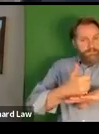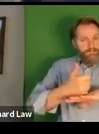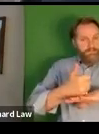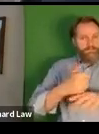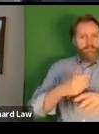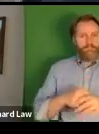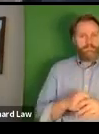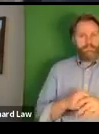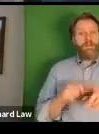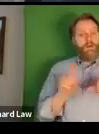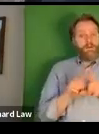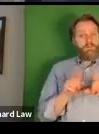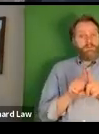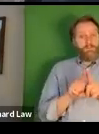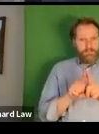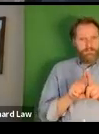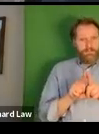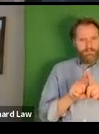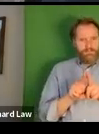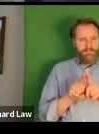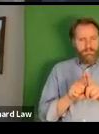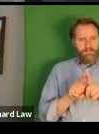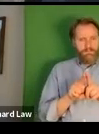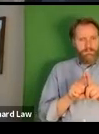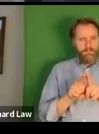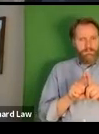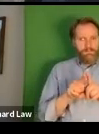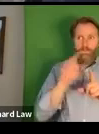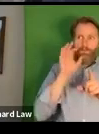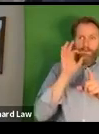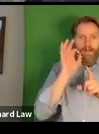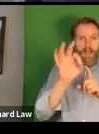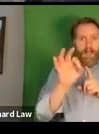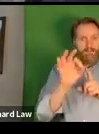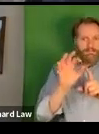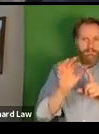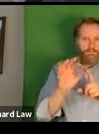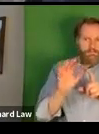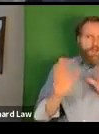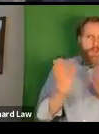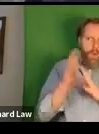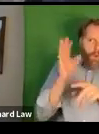can contact the Home Office group as well through centralized emails